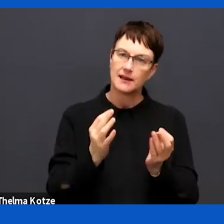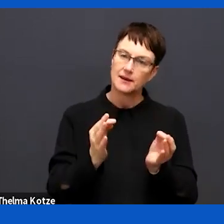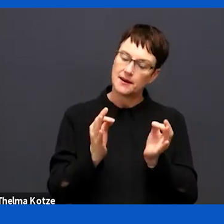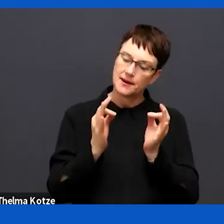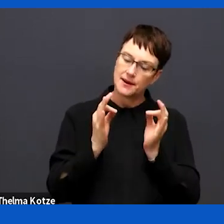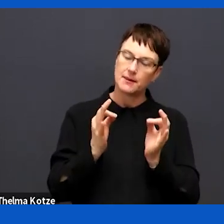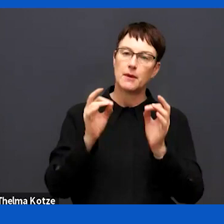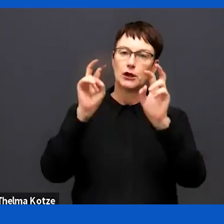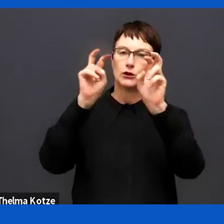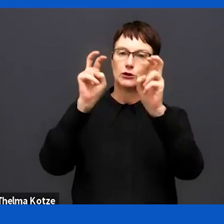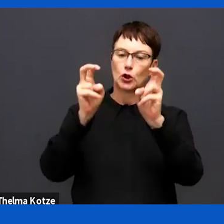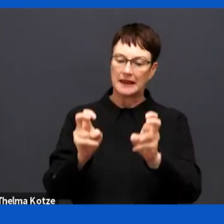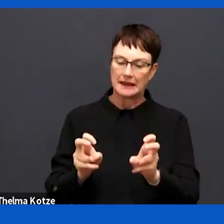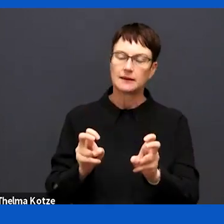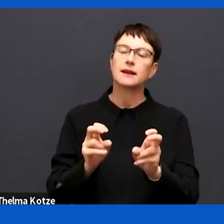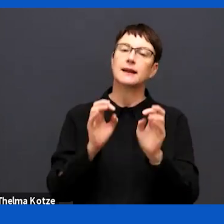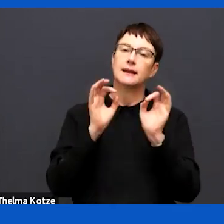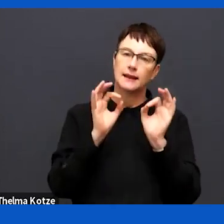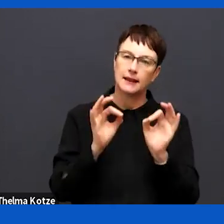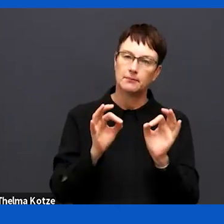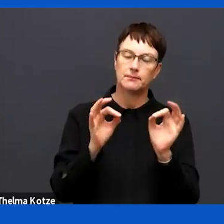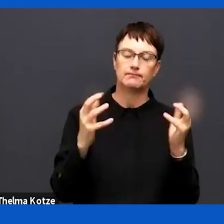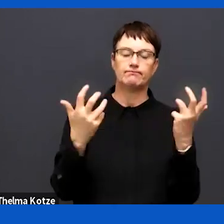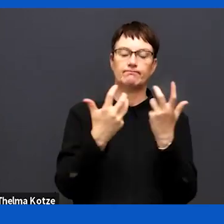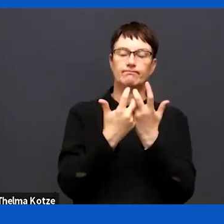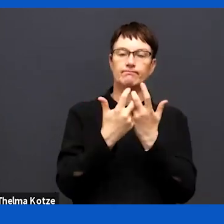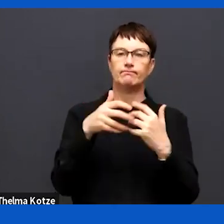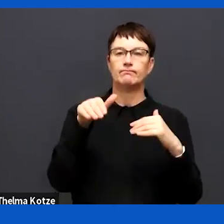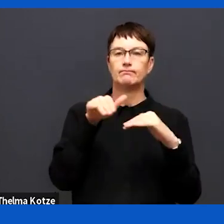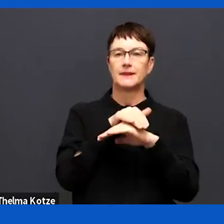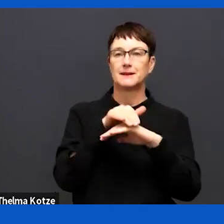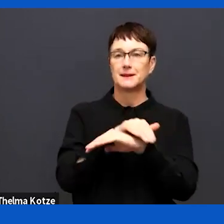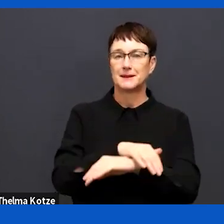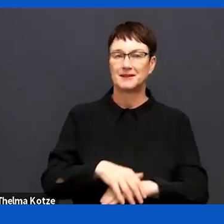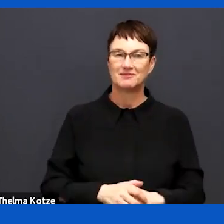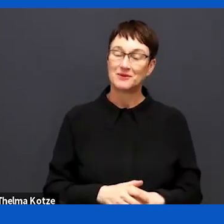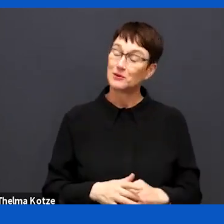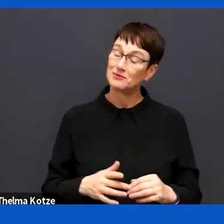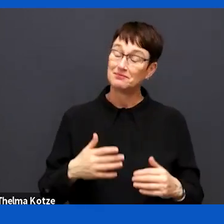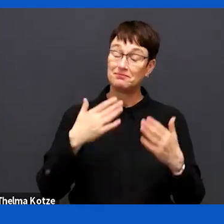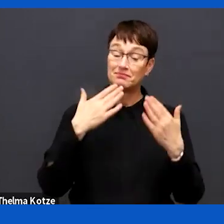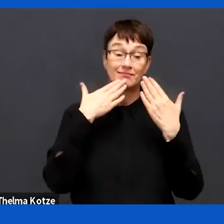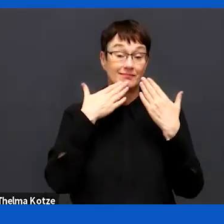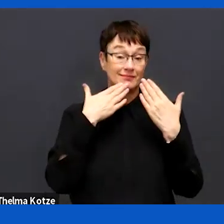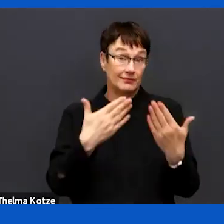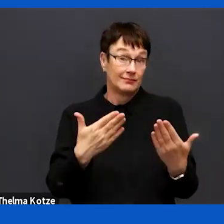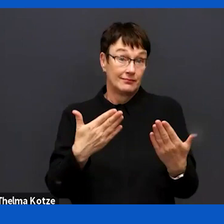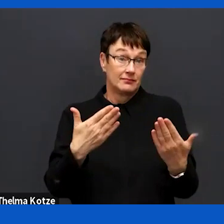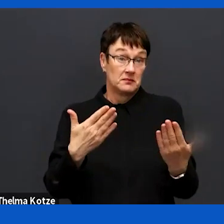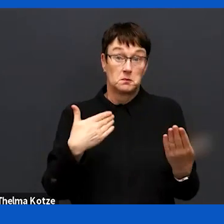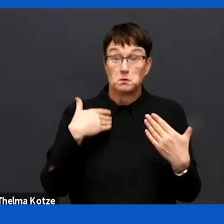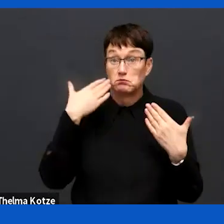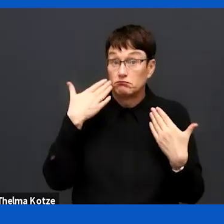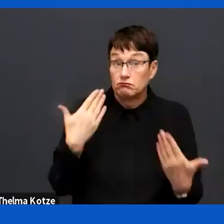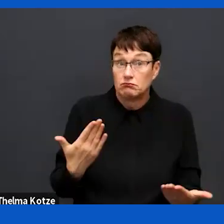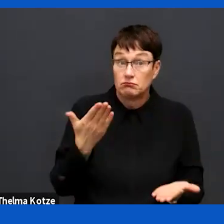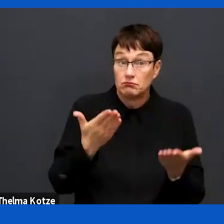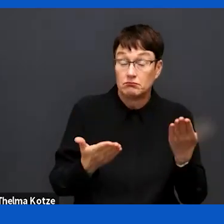So I thank you. If there are questions, Susanna, if there is